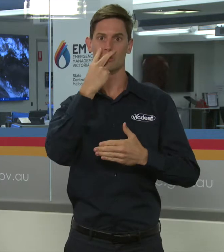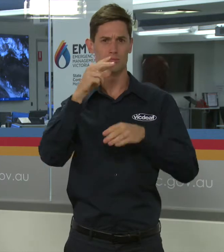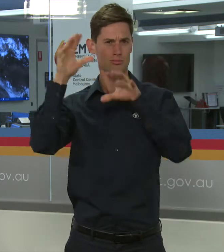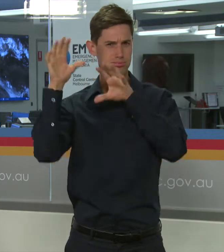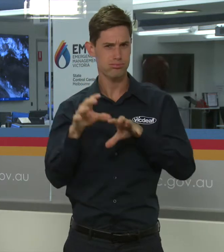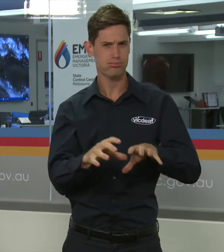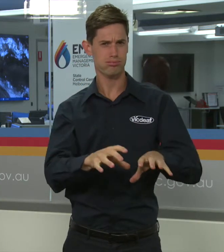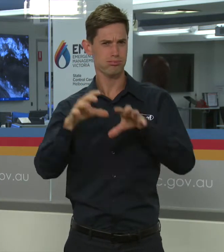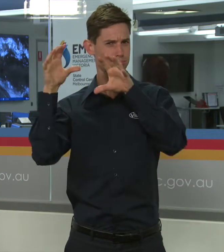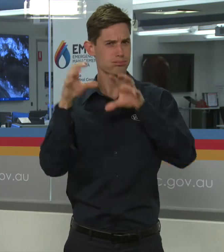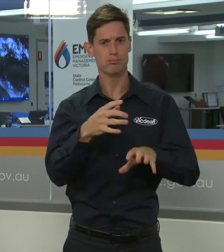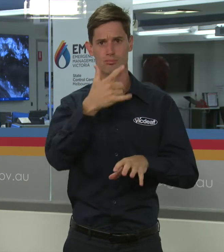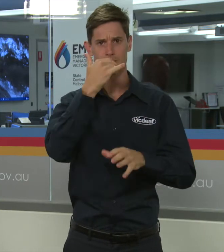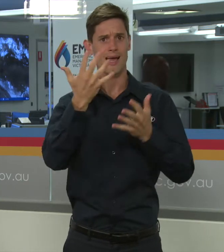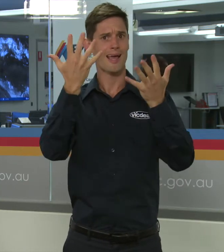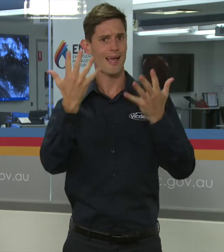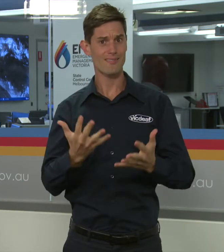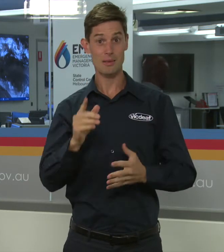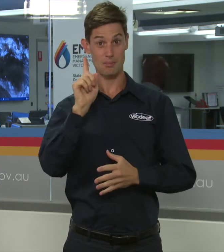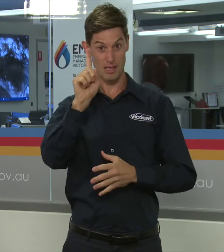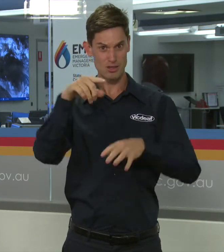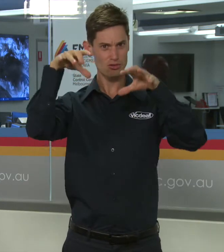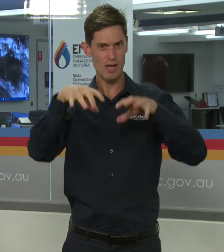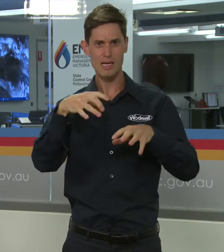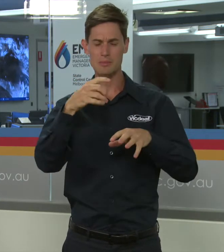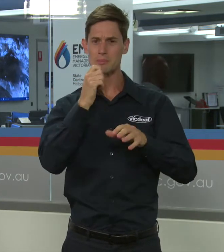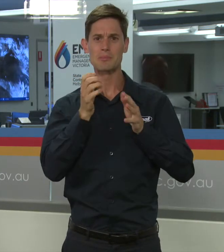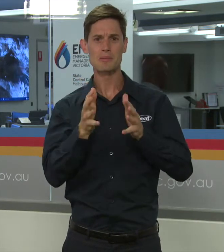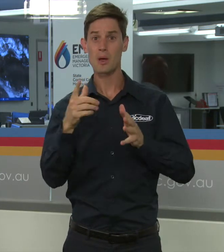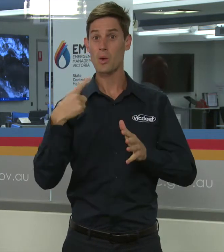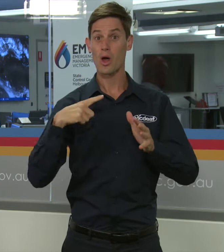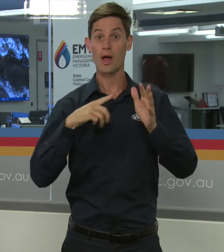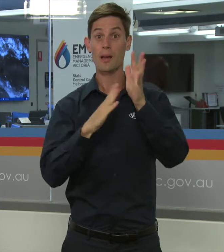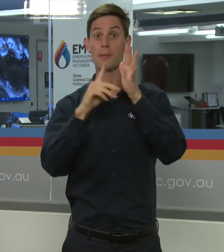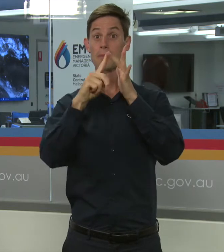However, it’s really interesting about the rain how it’s falling. In Mildura it’s been next to nothing.